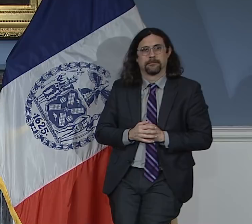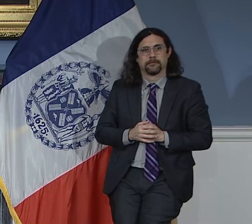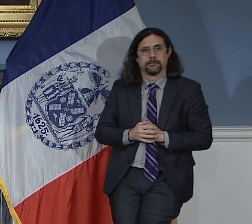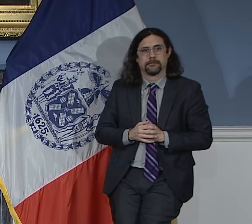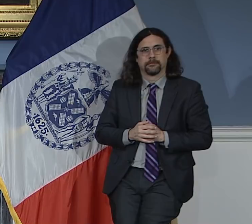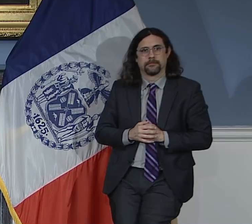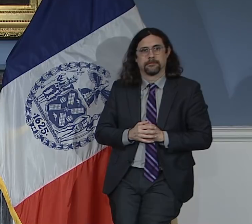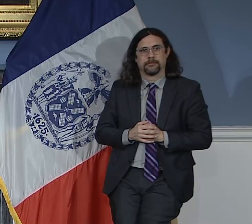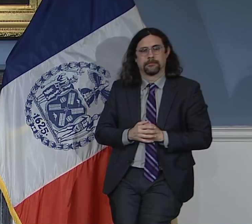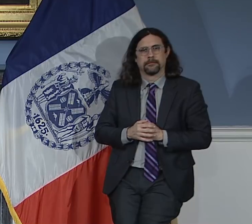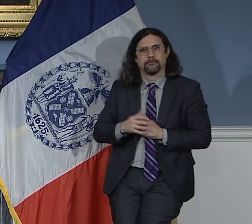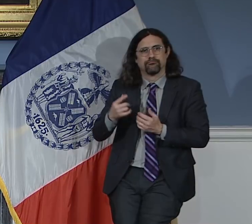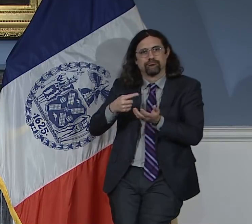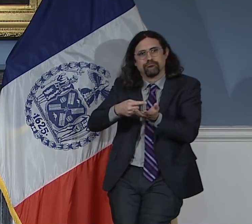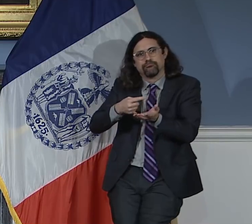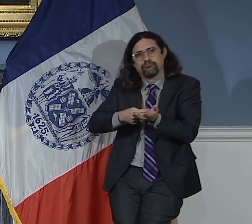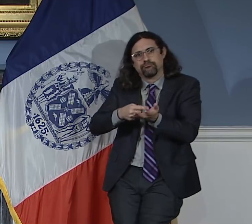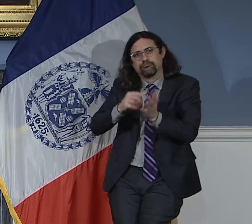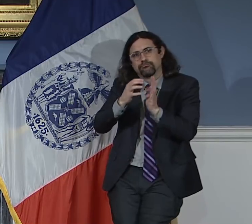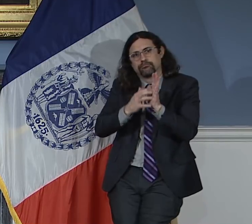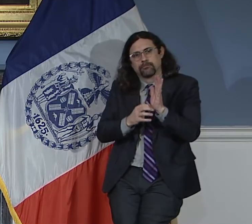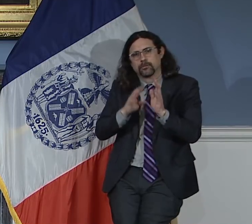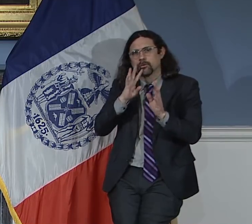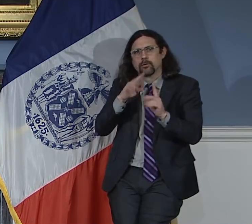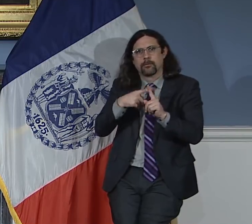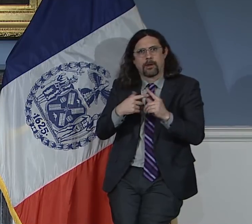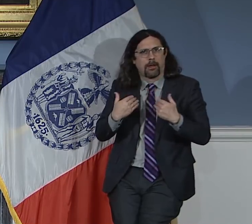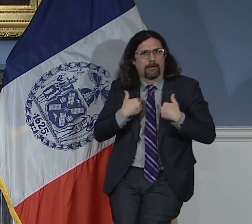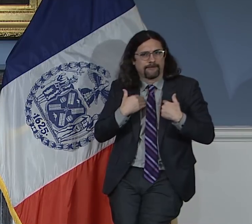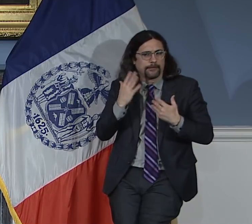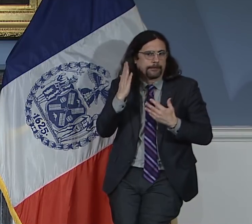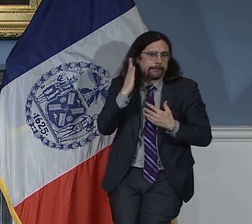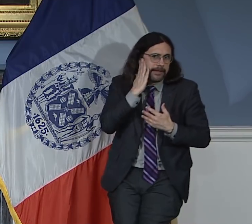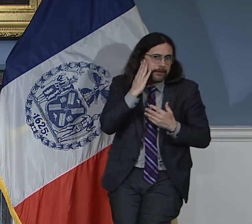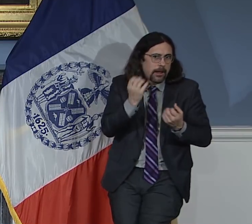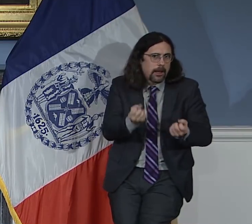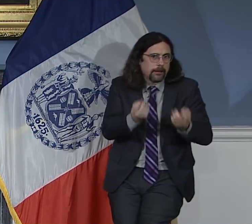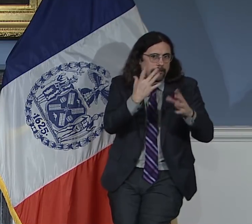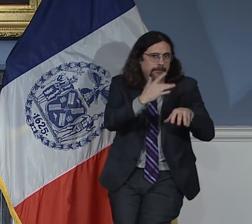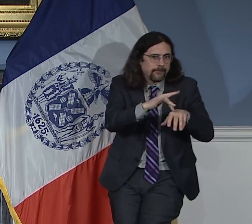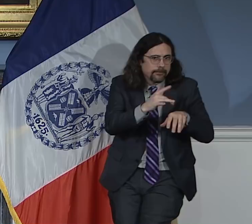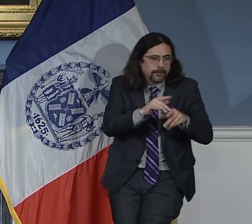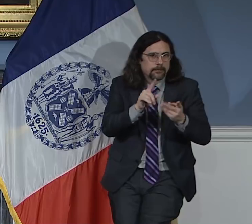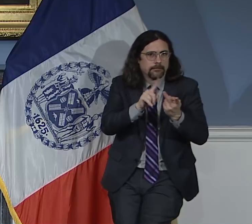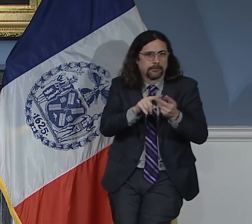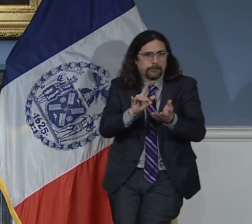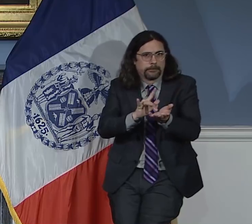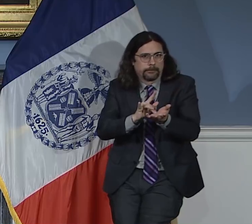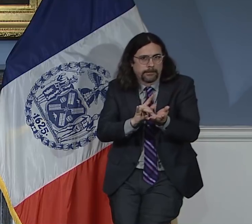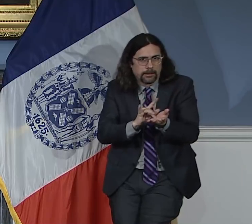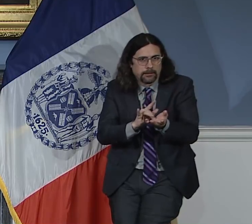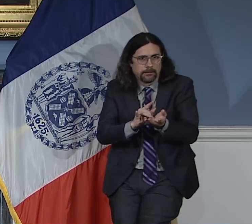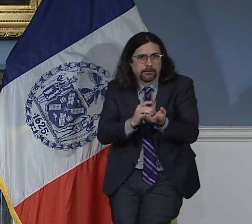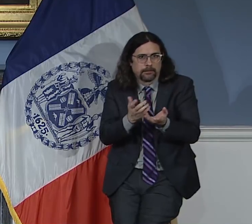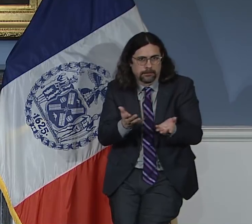VETERANS ADMINISTRATION FACILITIES IN THIS CITY, ALL AVAILABLE BEDS, ALL AVAILABLE MEDICAL PERSONNEL